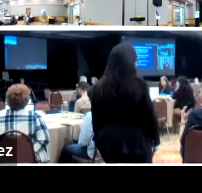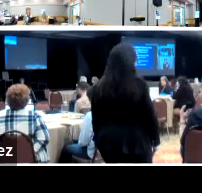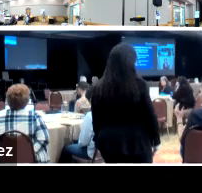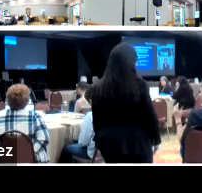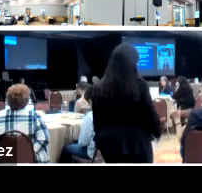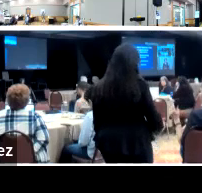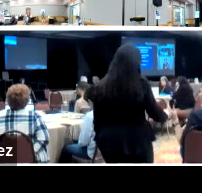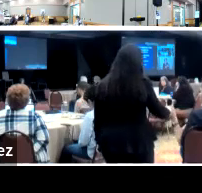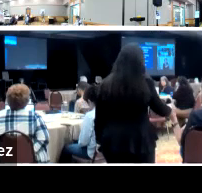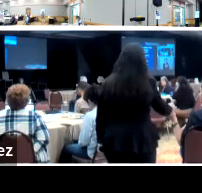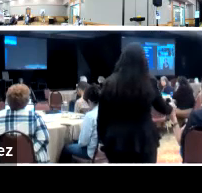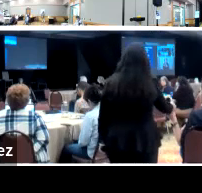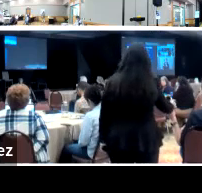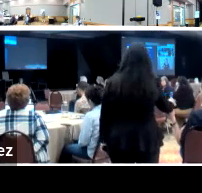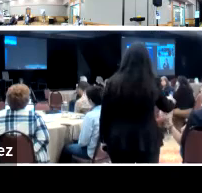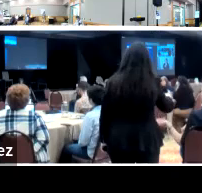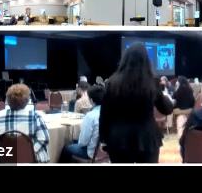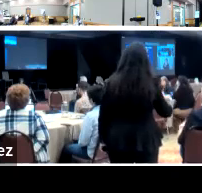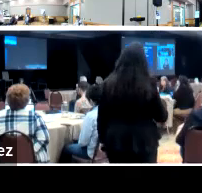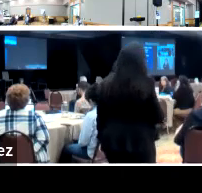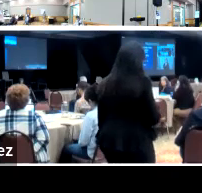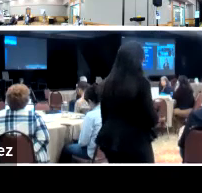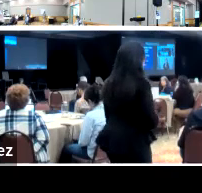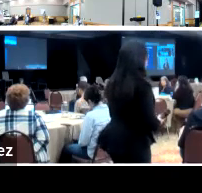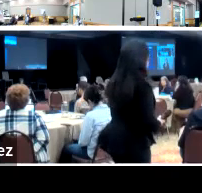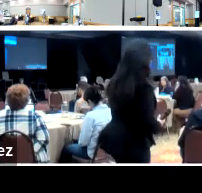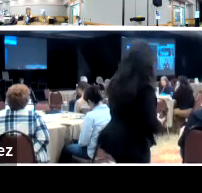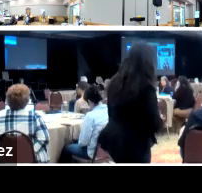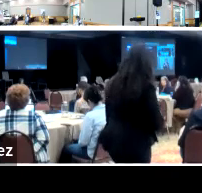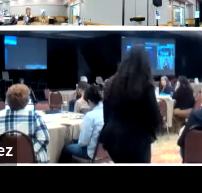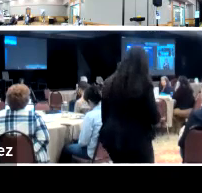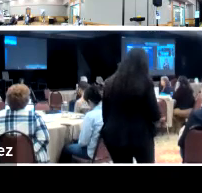lengthy time that we're waiting for -- >> June Kailes: You pull back on the